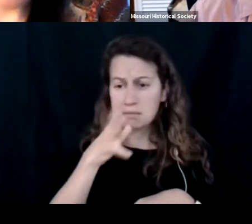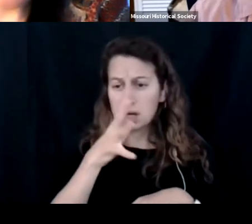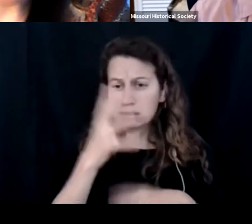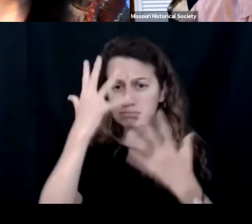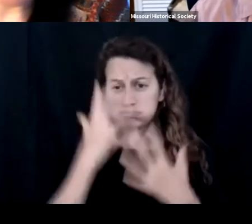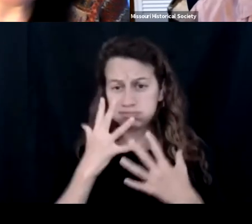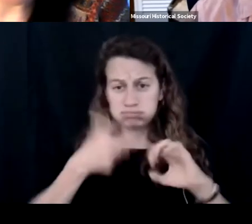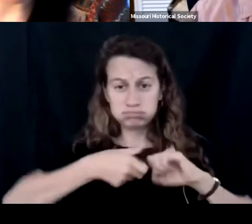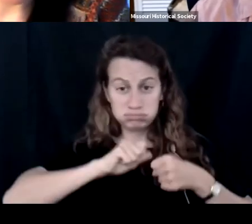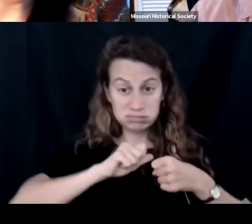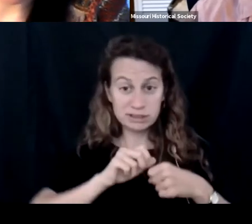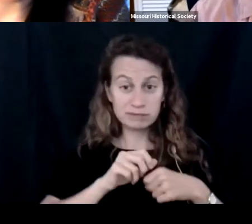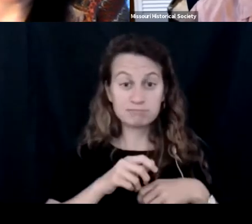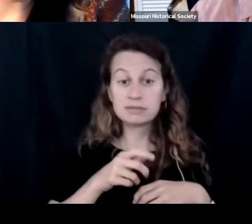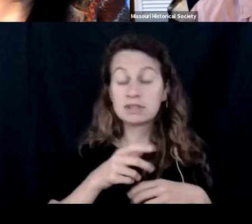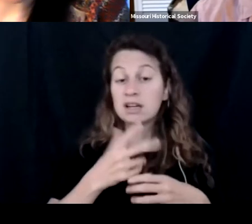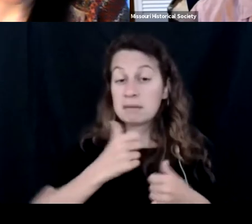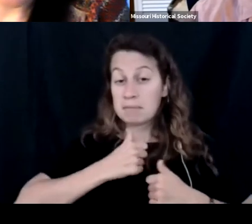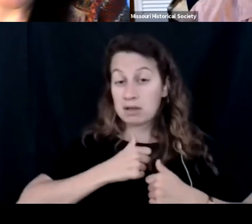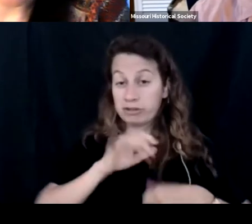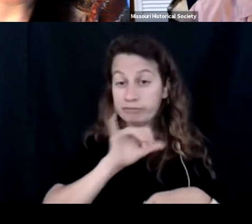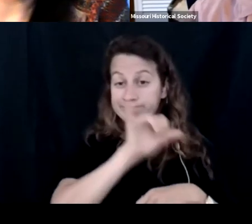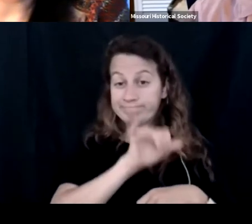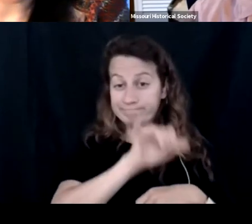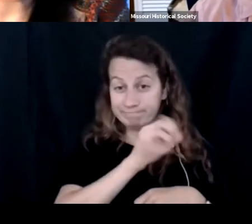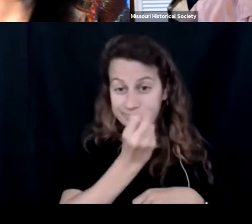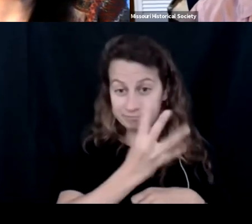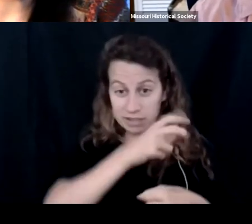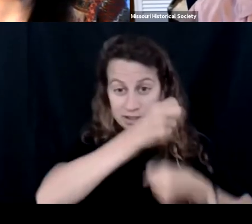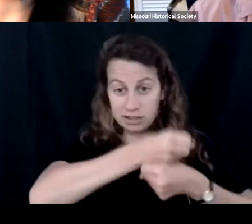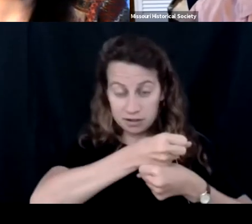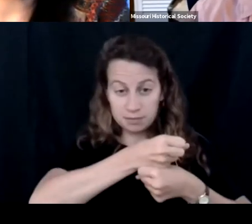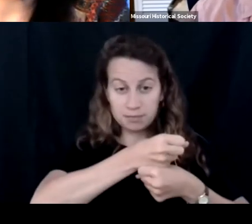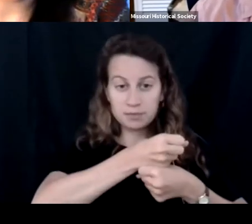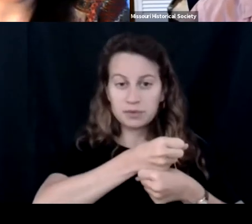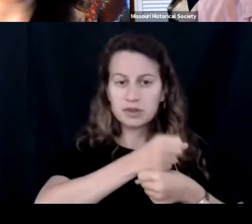they said no, you know, we admitted these students, we want them to be here, even though it's war time, and all of the